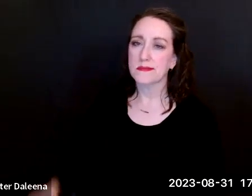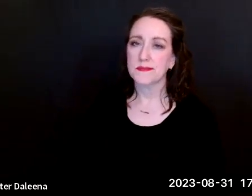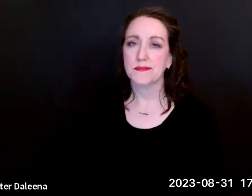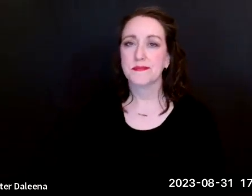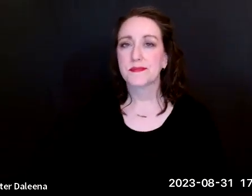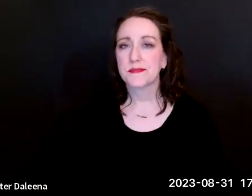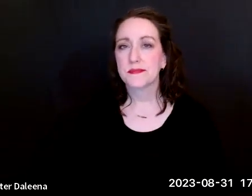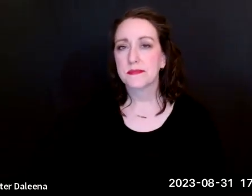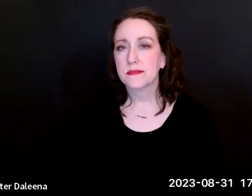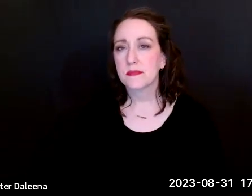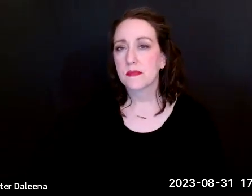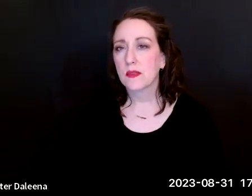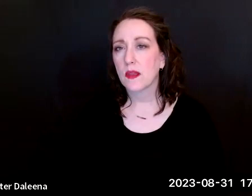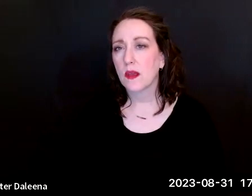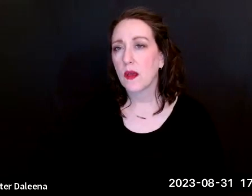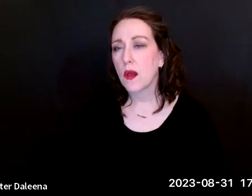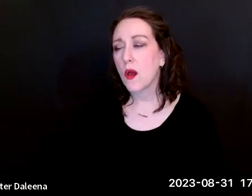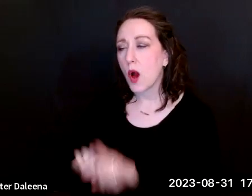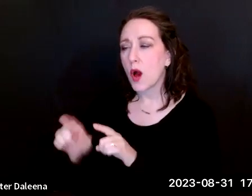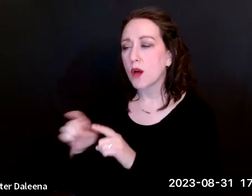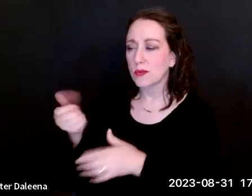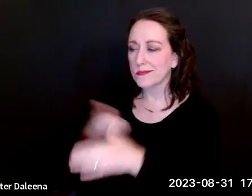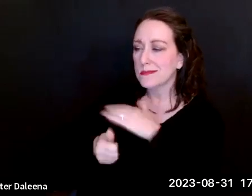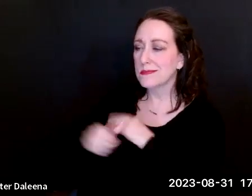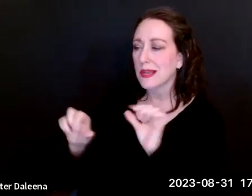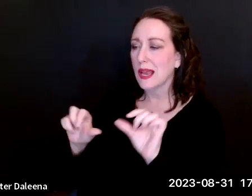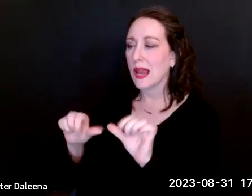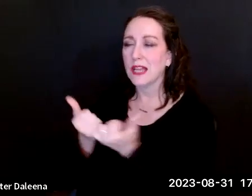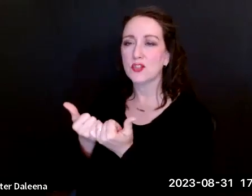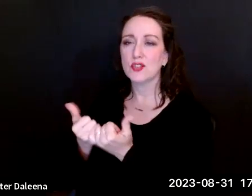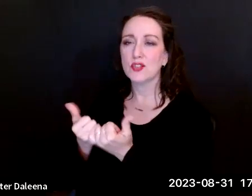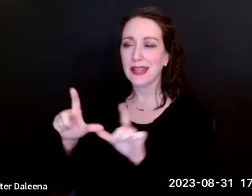it could also bleed into the agency licensing that for sud agencies about what they'll accept